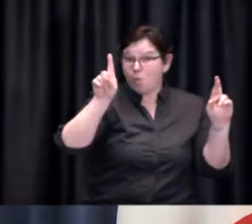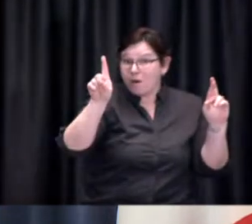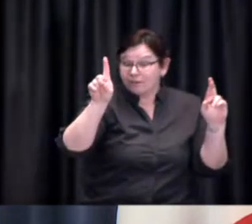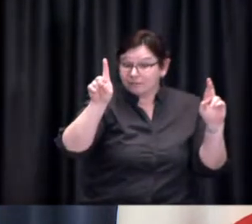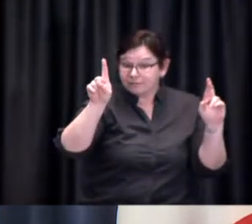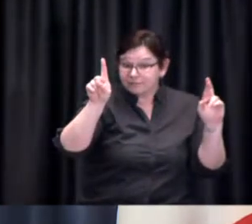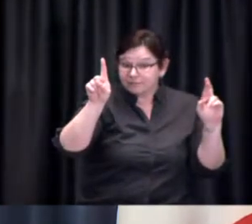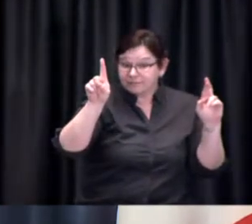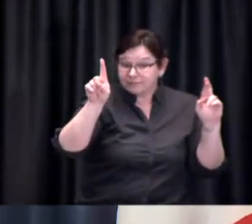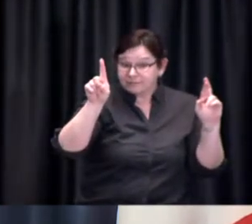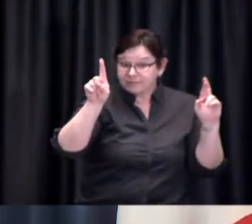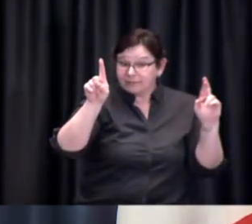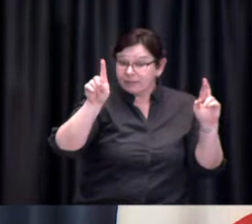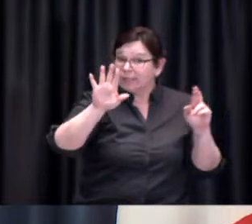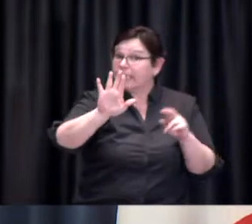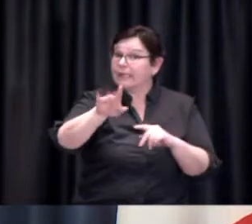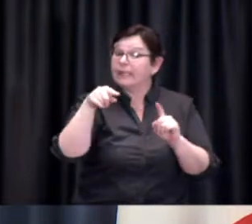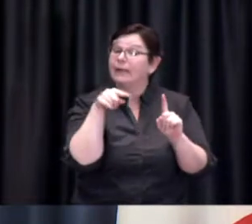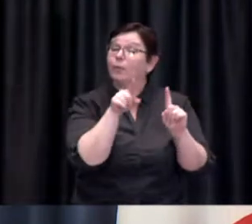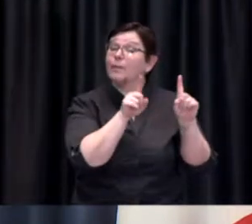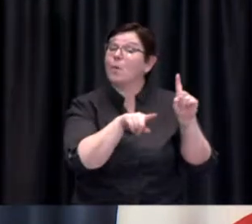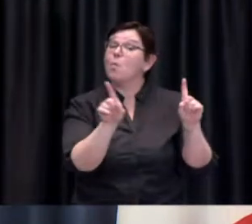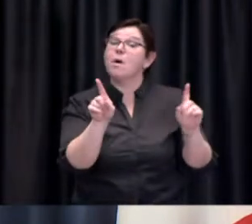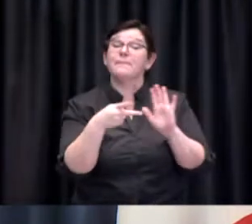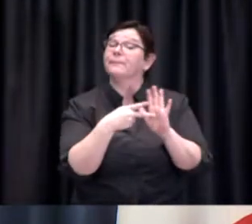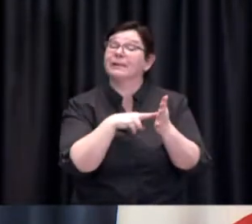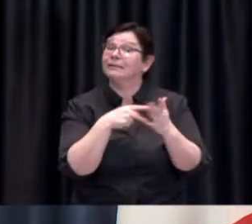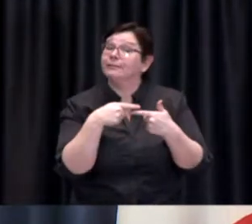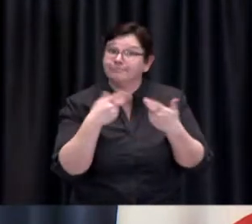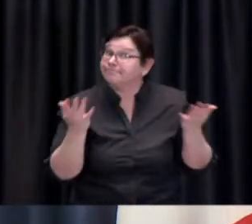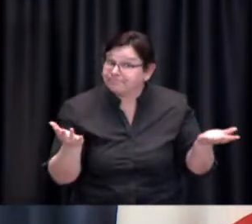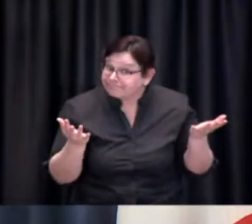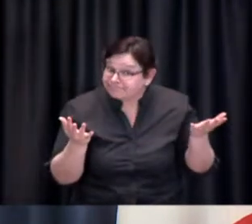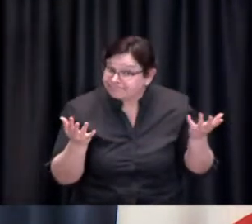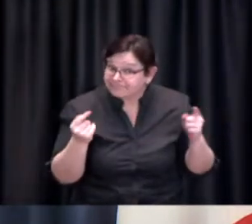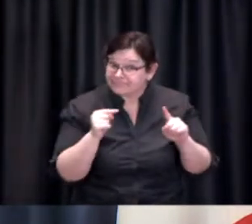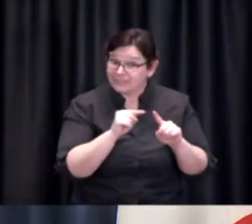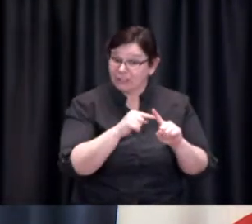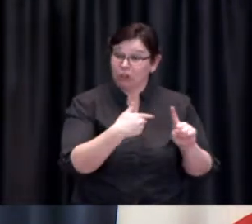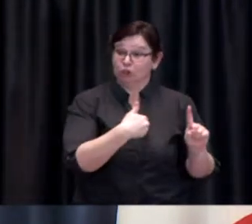This means that right now in Toronto, each new case of COVID-19